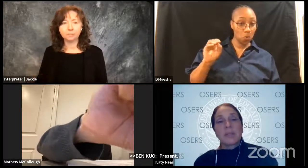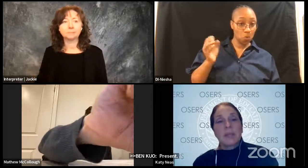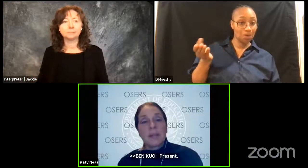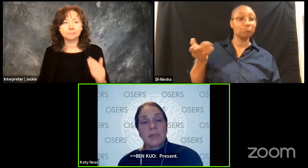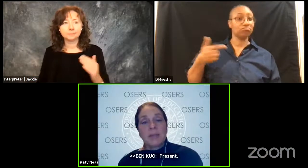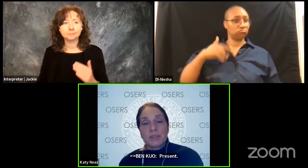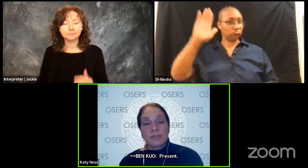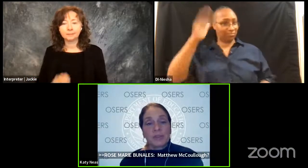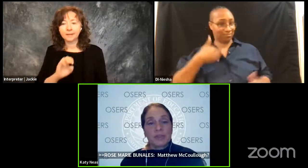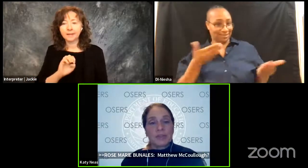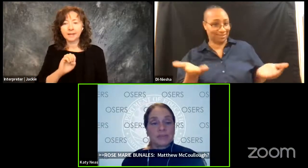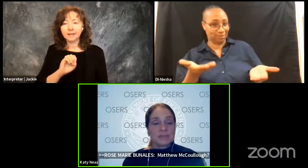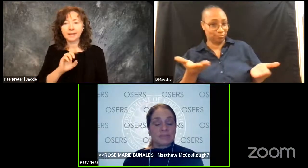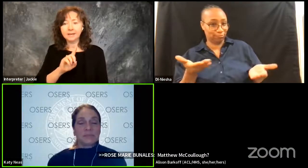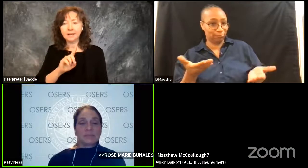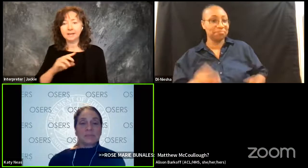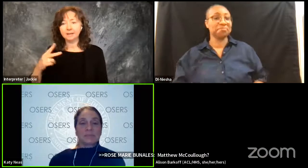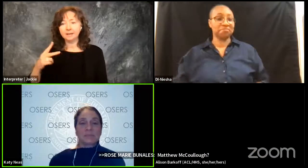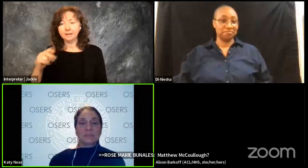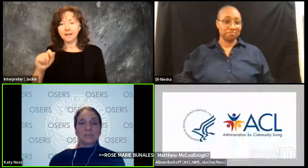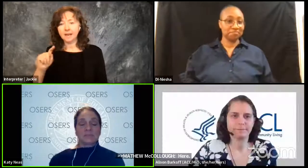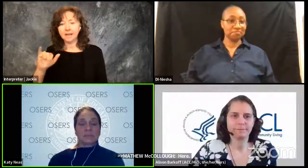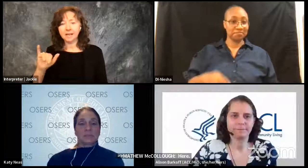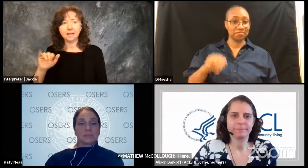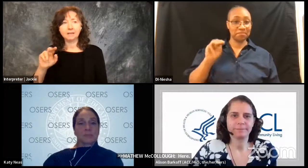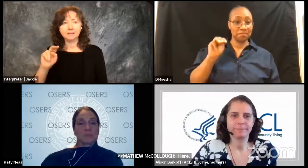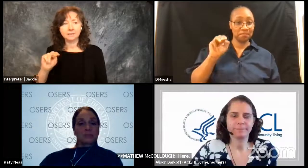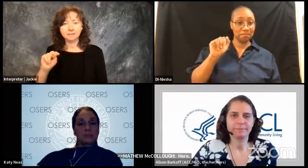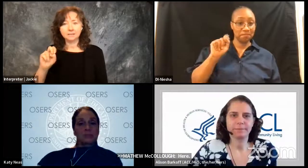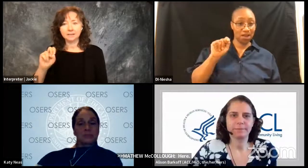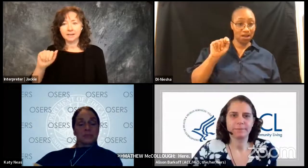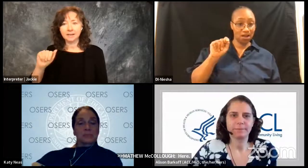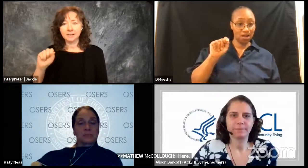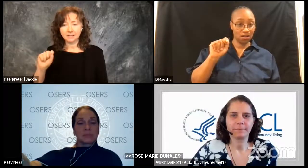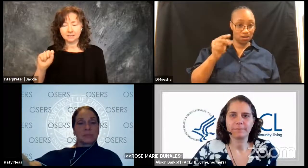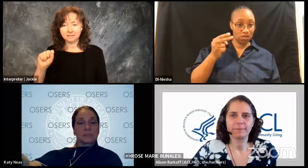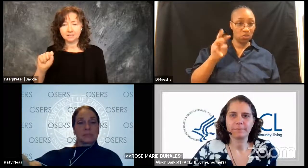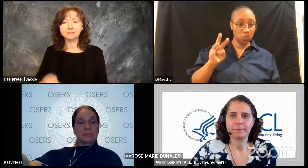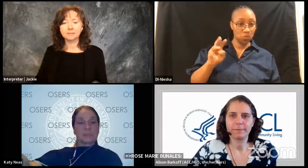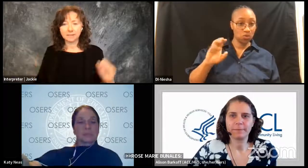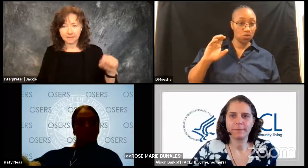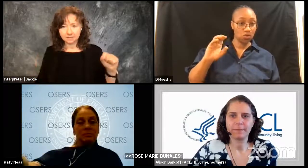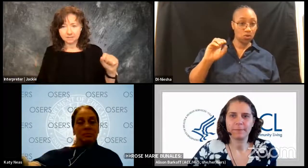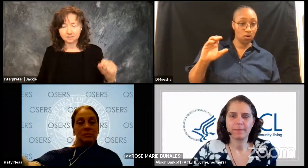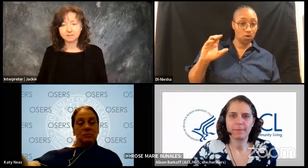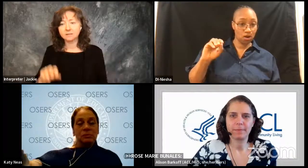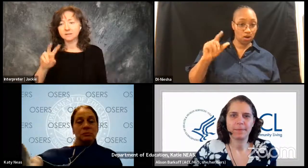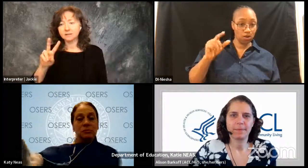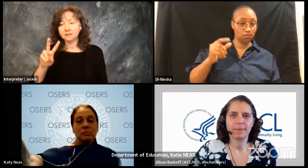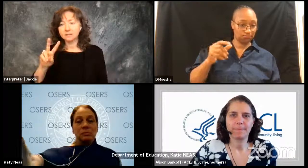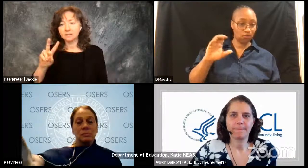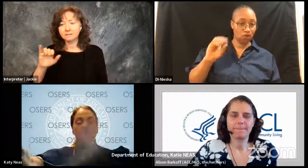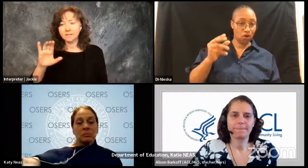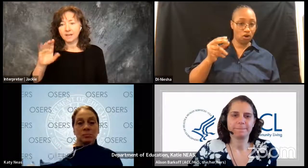I'm here, too, folks. Victor, Pineda. Present.